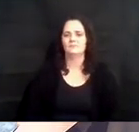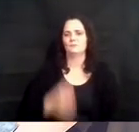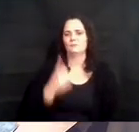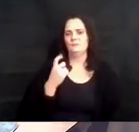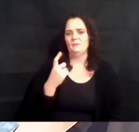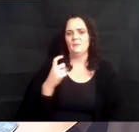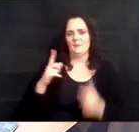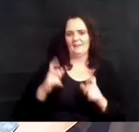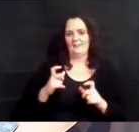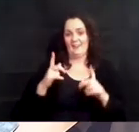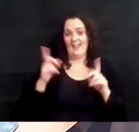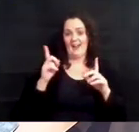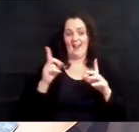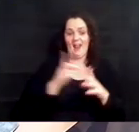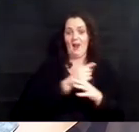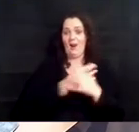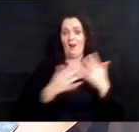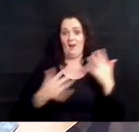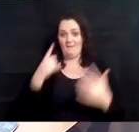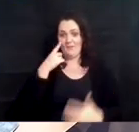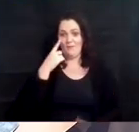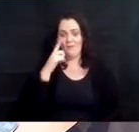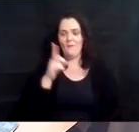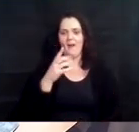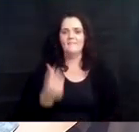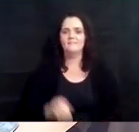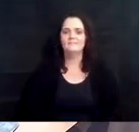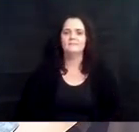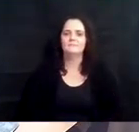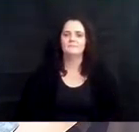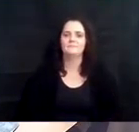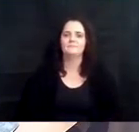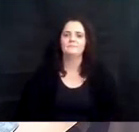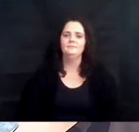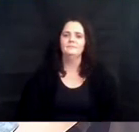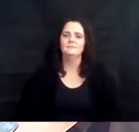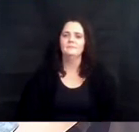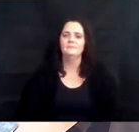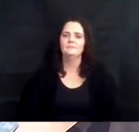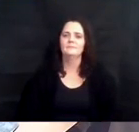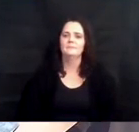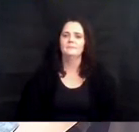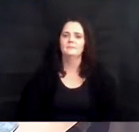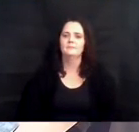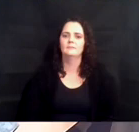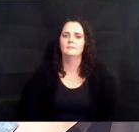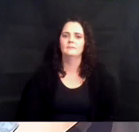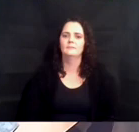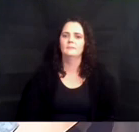Alright, let's put it all together and see what we've got. Nice!